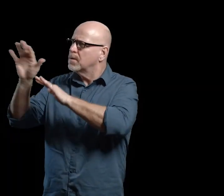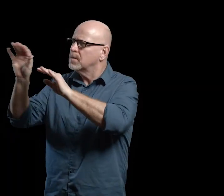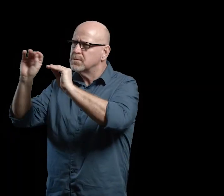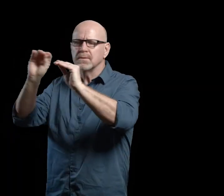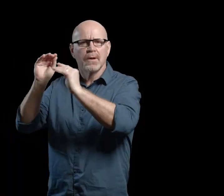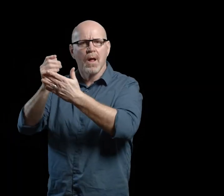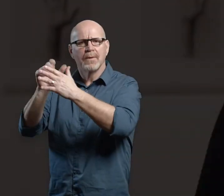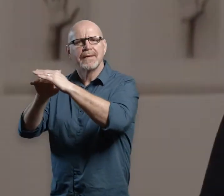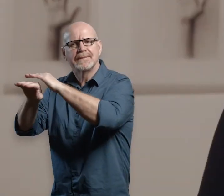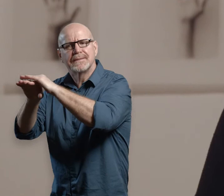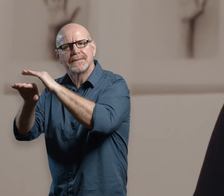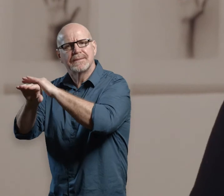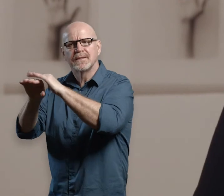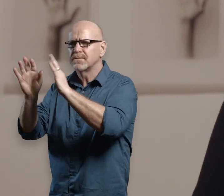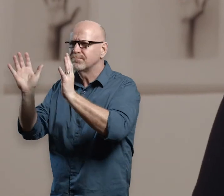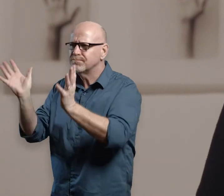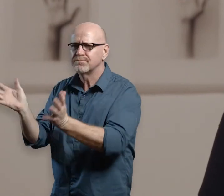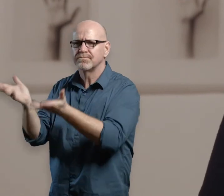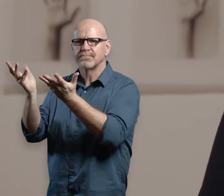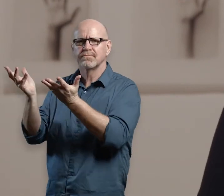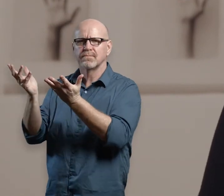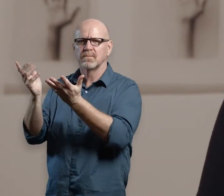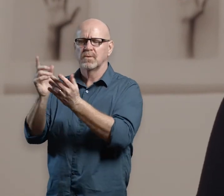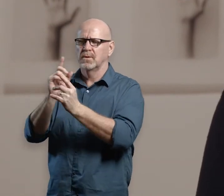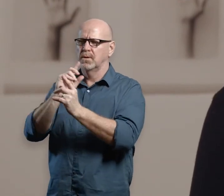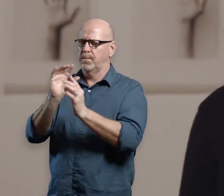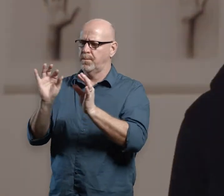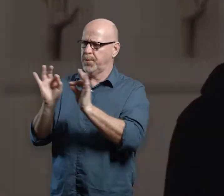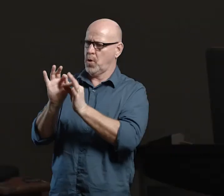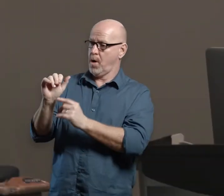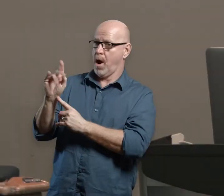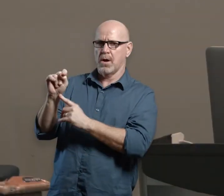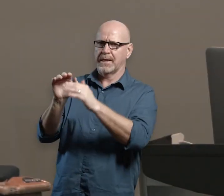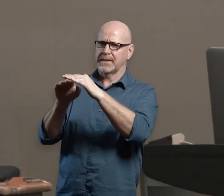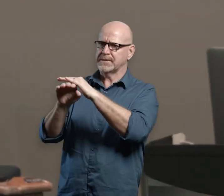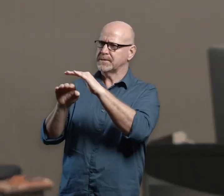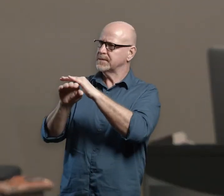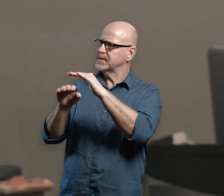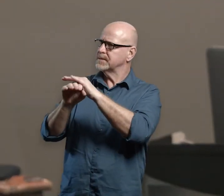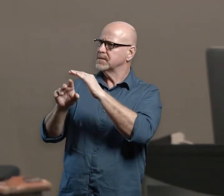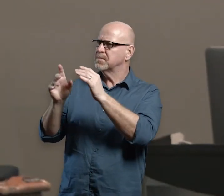I think the way that I navigate the system as an activist is to always anticipate that